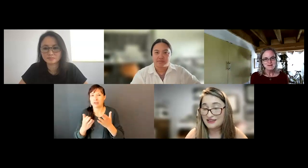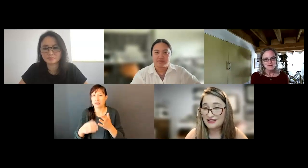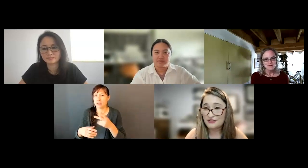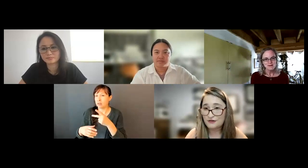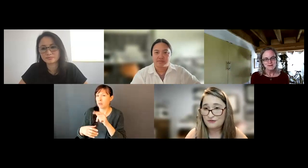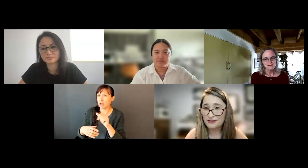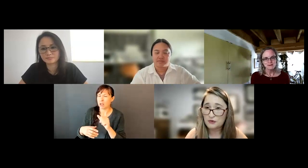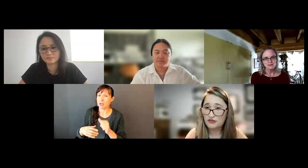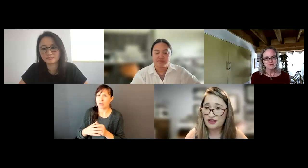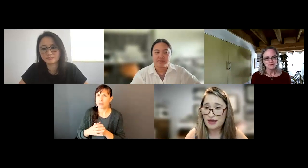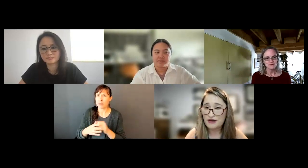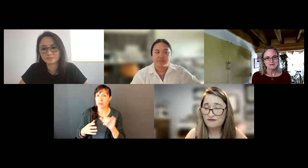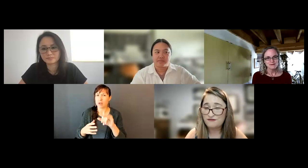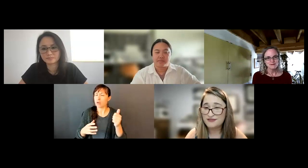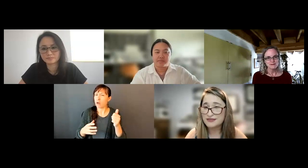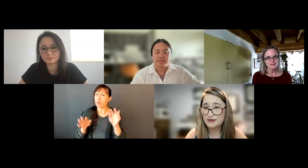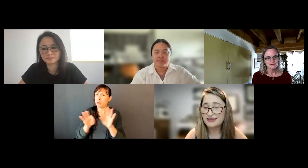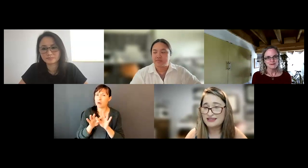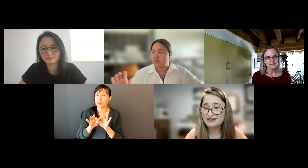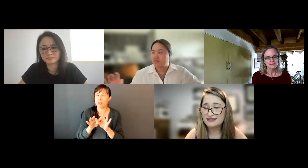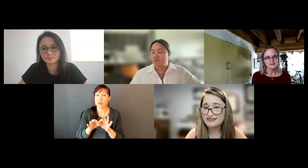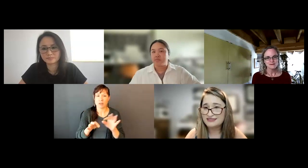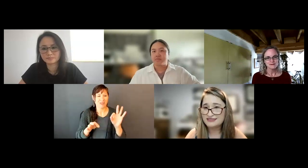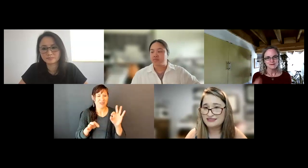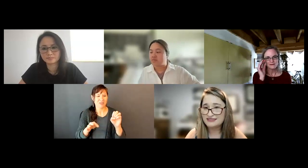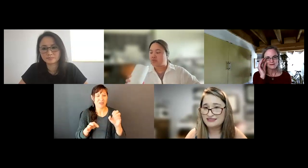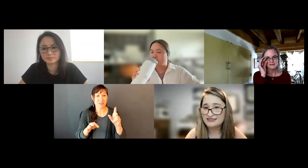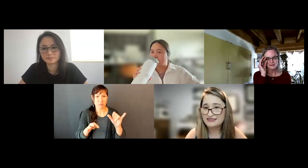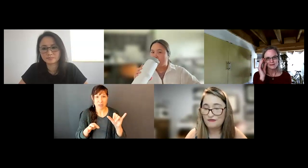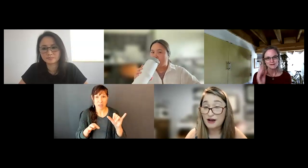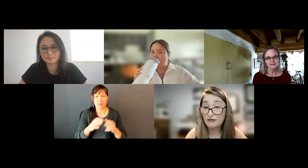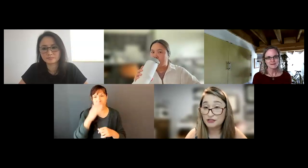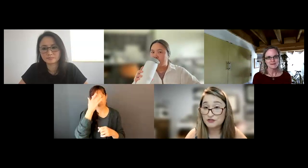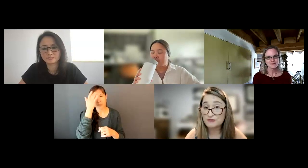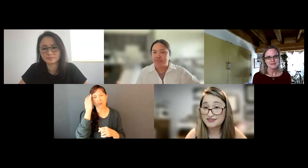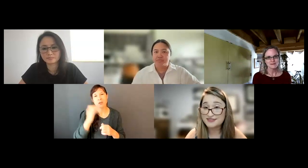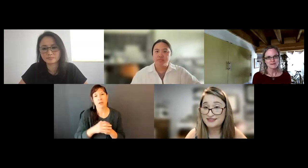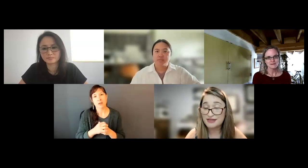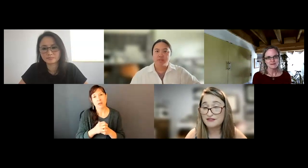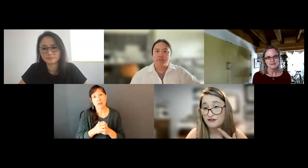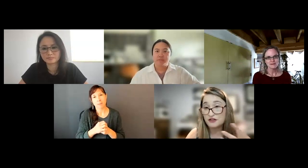And I think another really important thing about feasibility, is figuring out what those processes mean